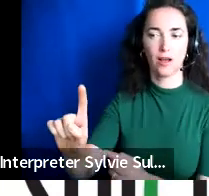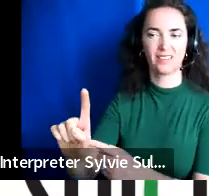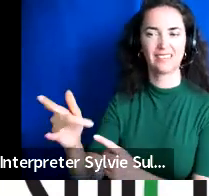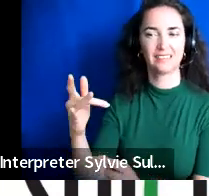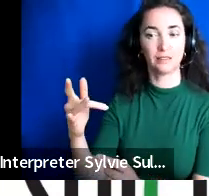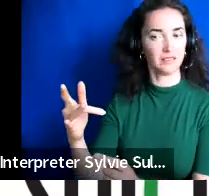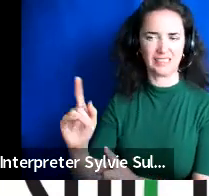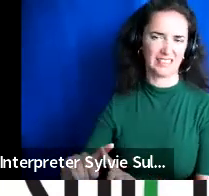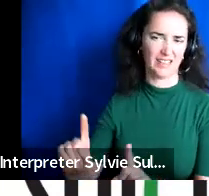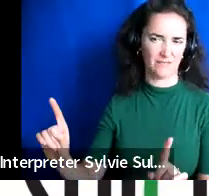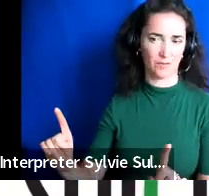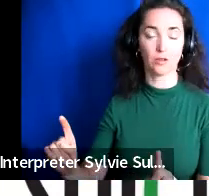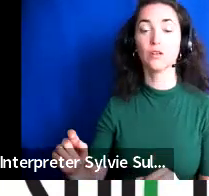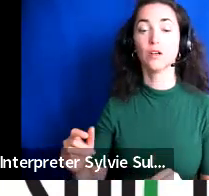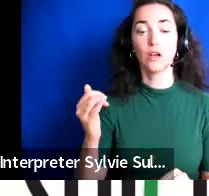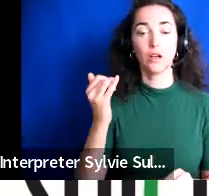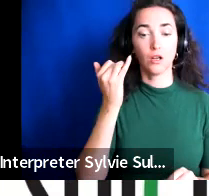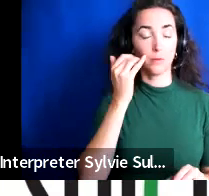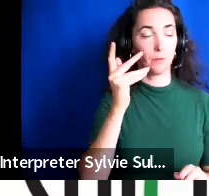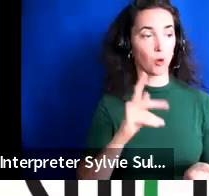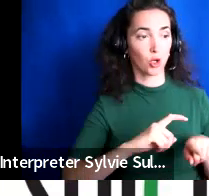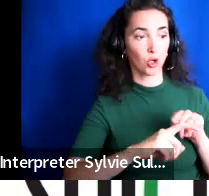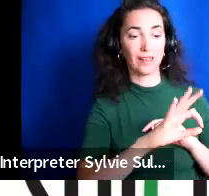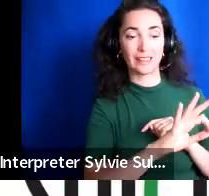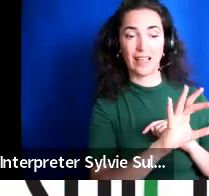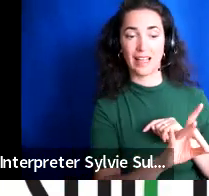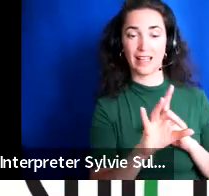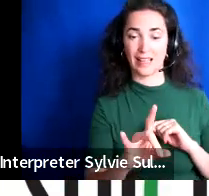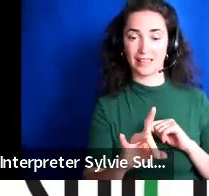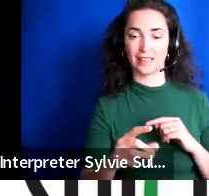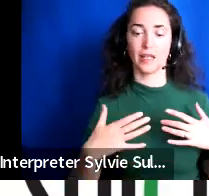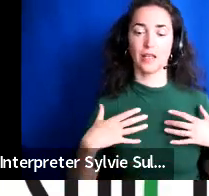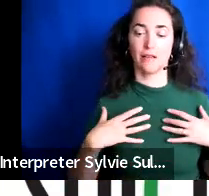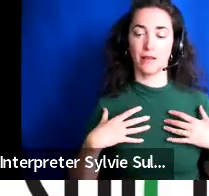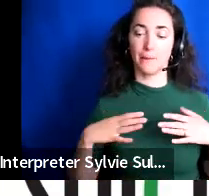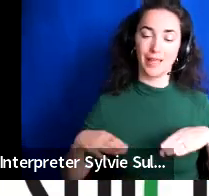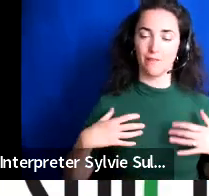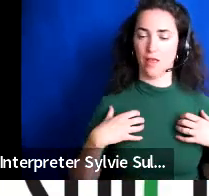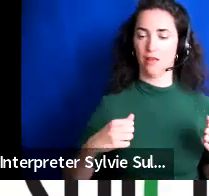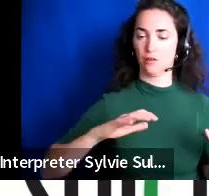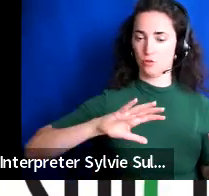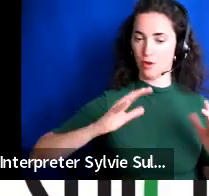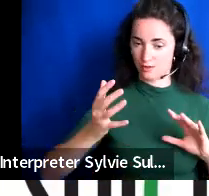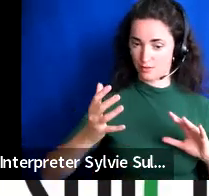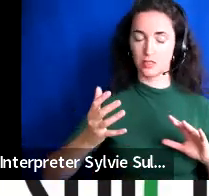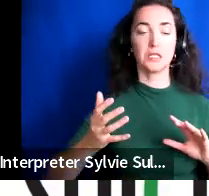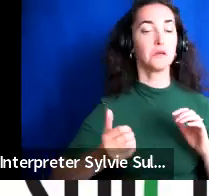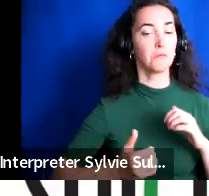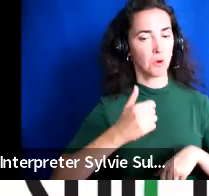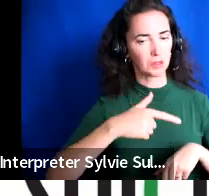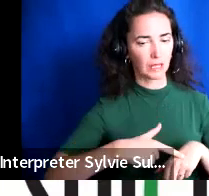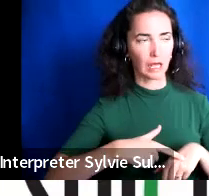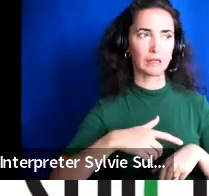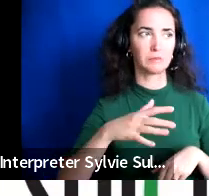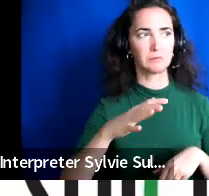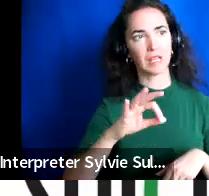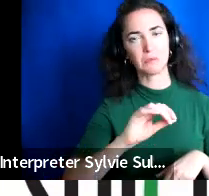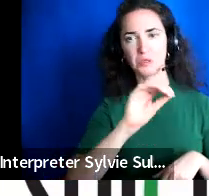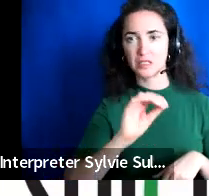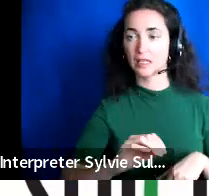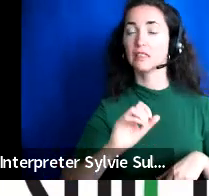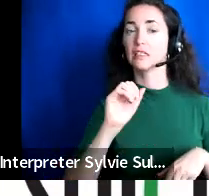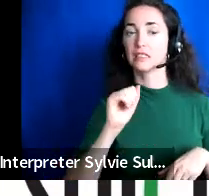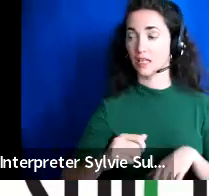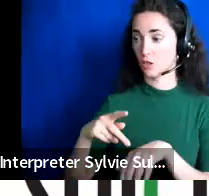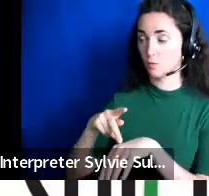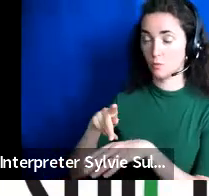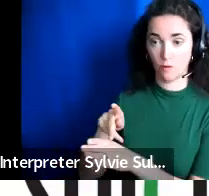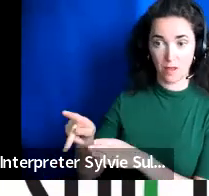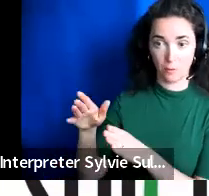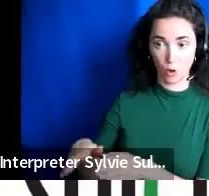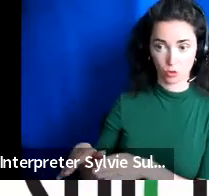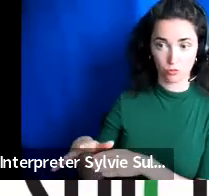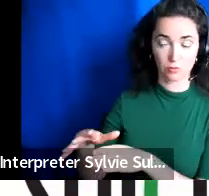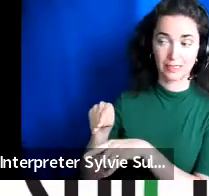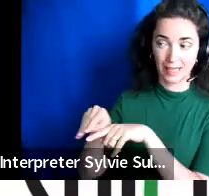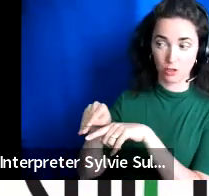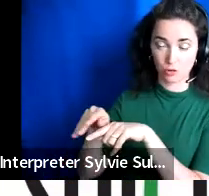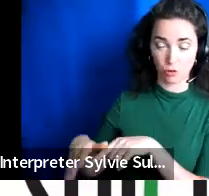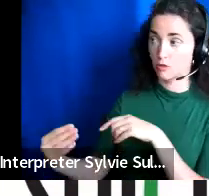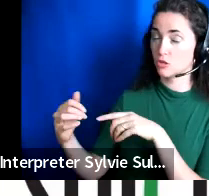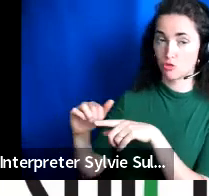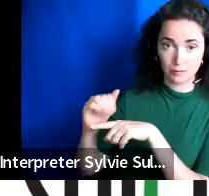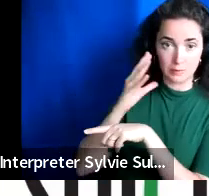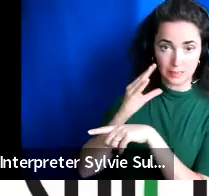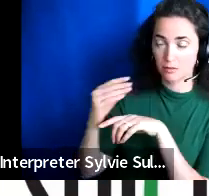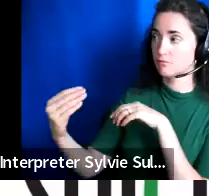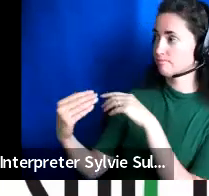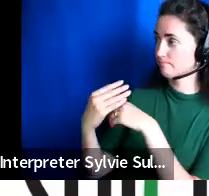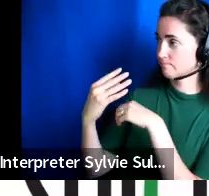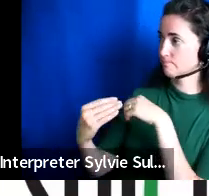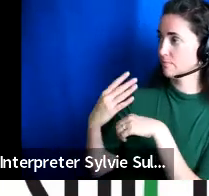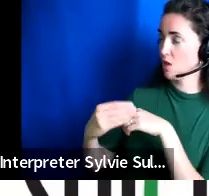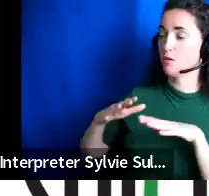When someone is in a behavioral health prices more than 80% of the time, it can be resolved or de-escalated with the professional trained counselor on the phone, and it's not necessary to dispatch